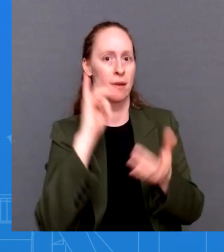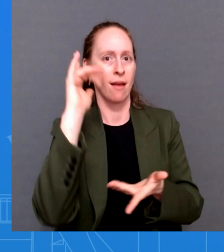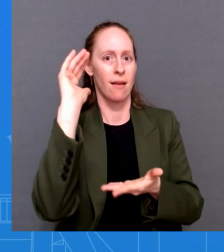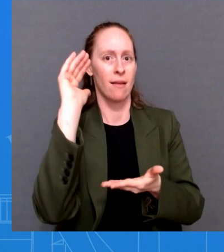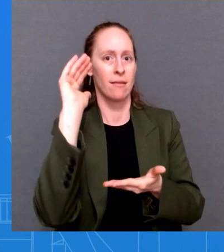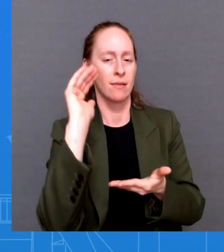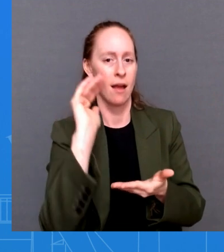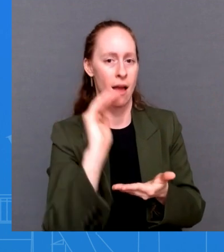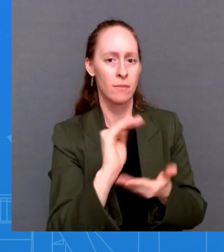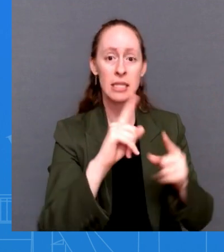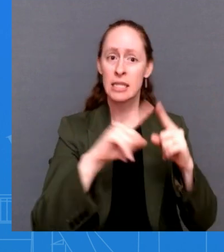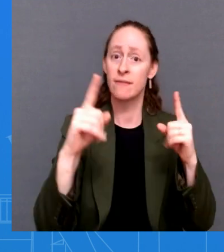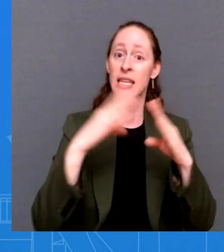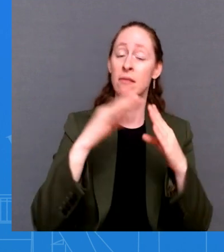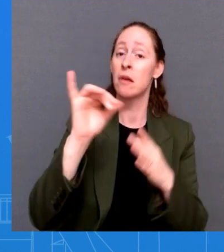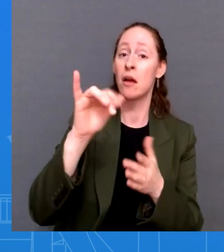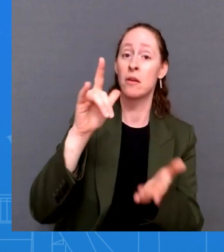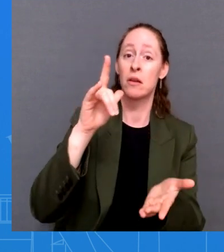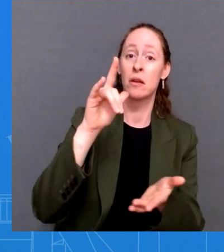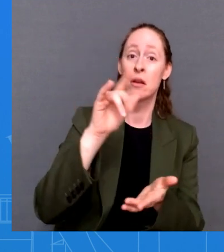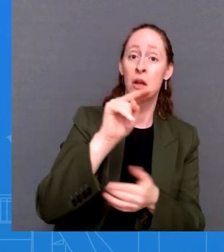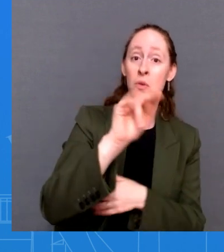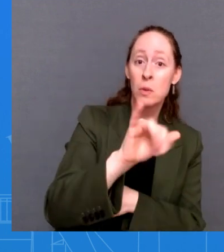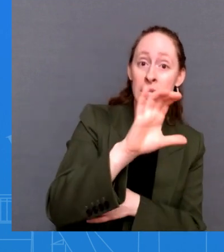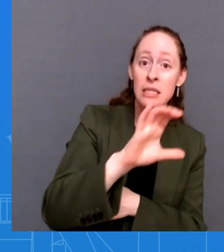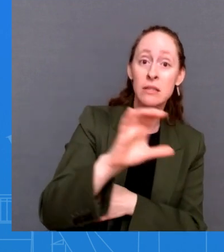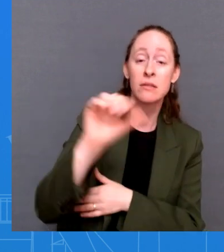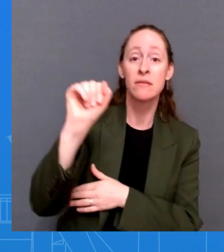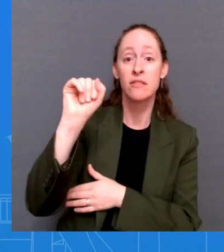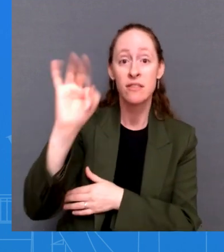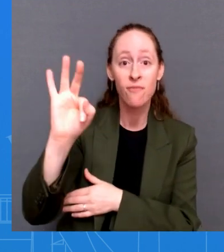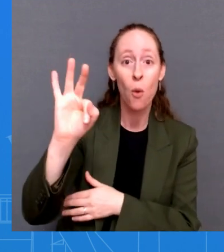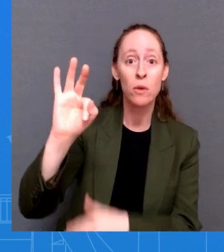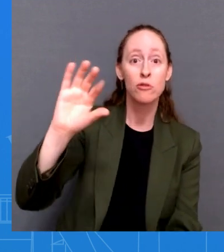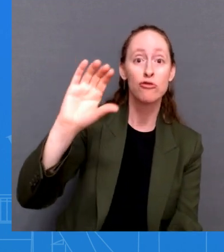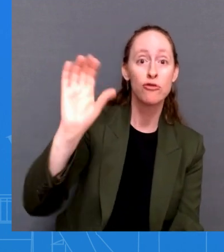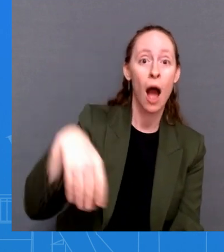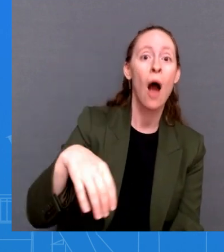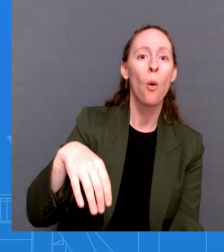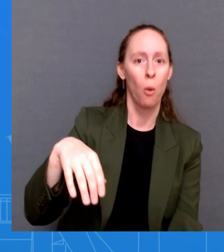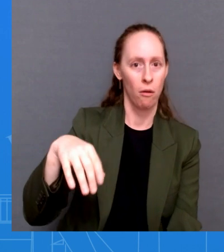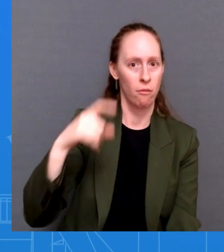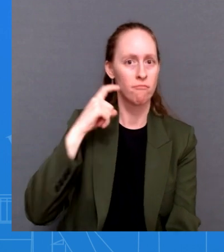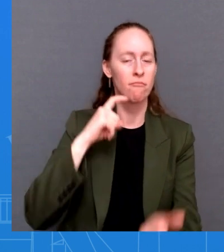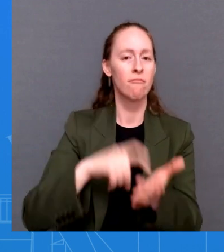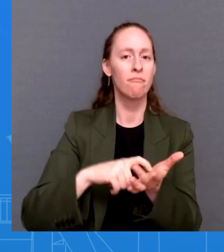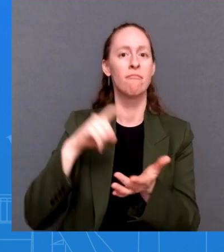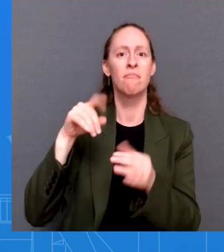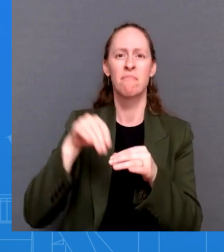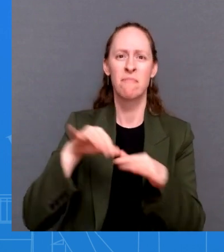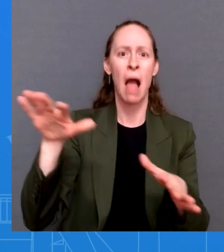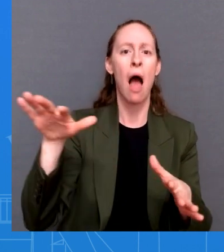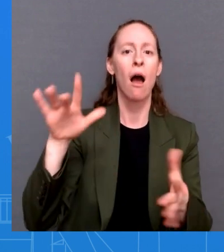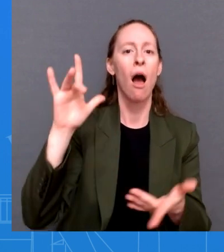that they're starting to see a downward trend. I want to be cautiously optimistic about these, not only because of the downward trend,